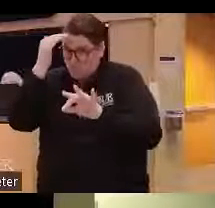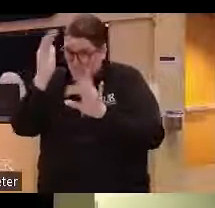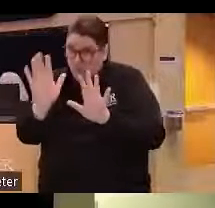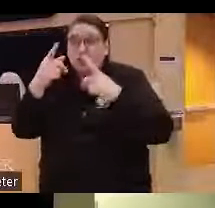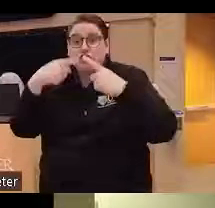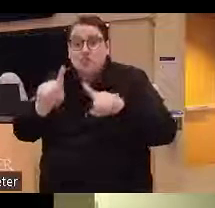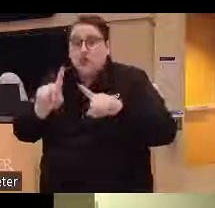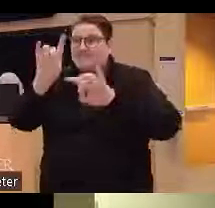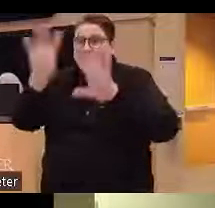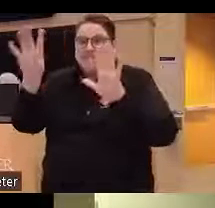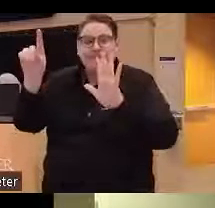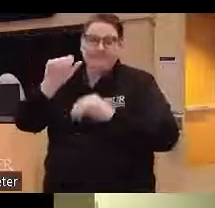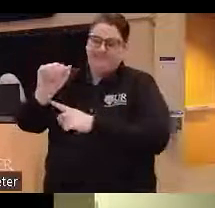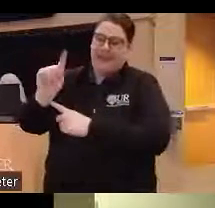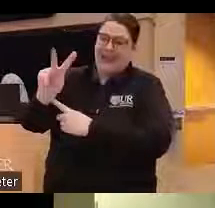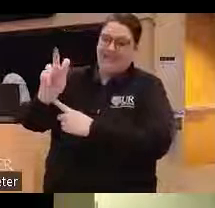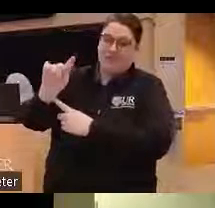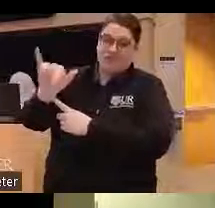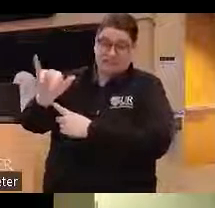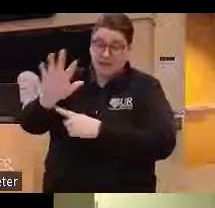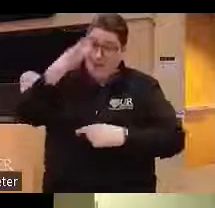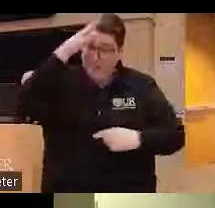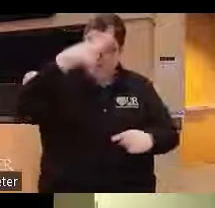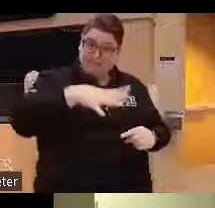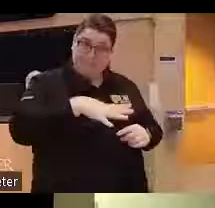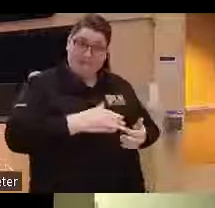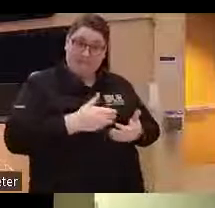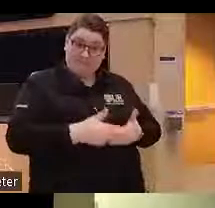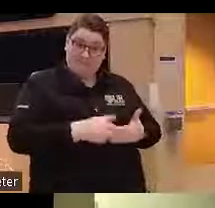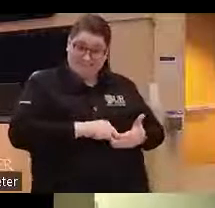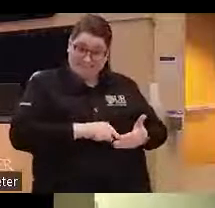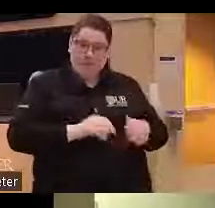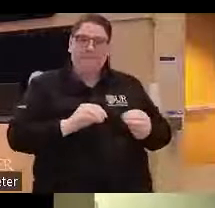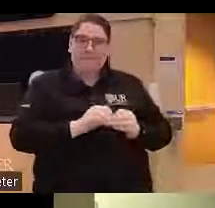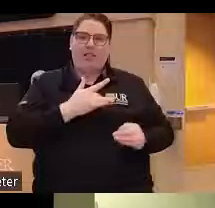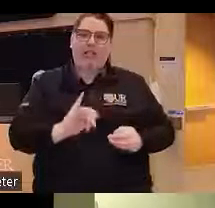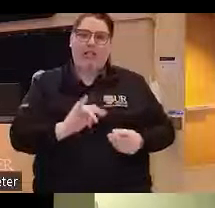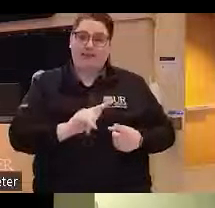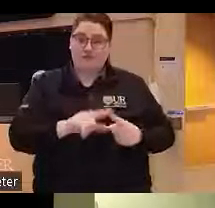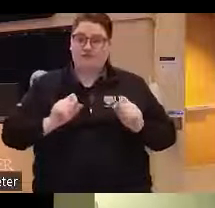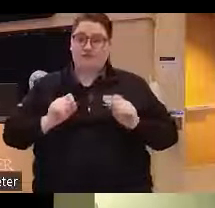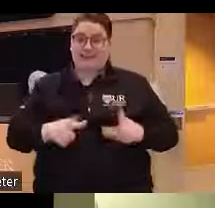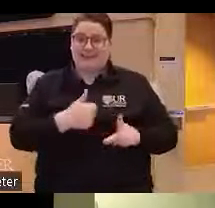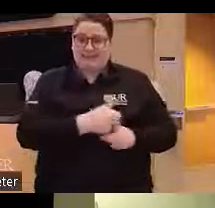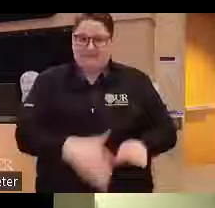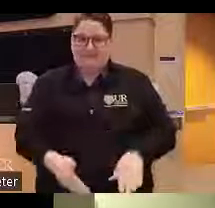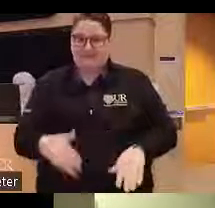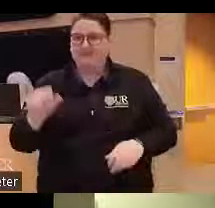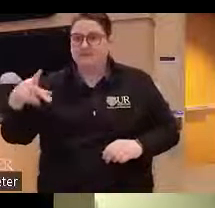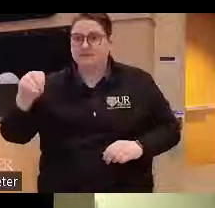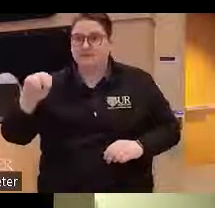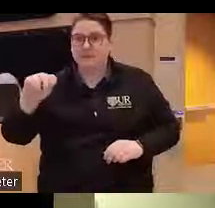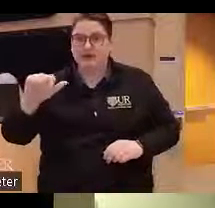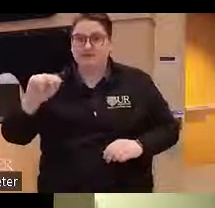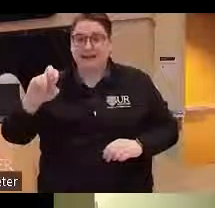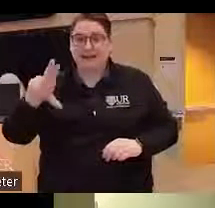adversity male fetuses are much more likely to be spontaneously aborted than female fetuses um some